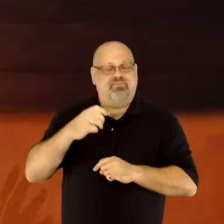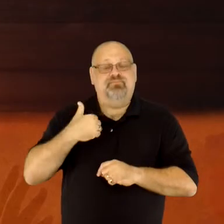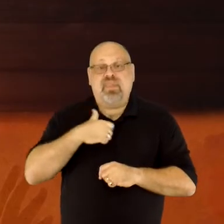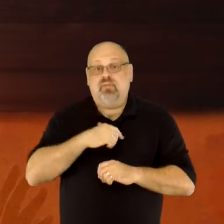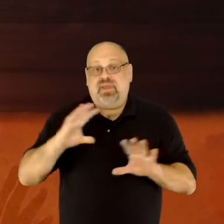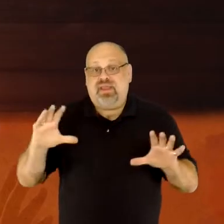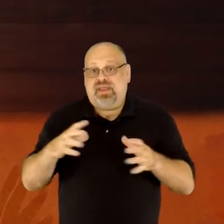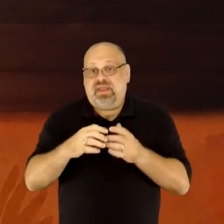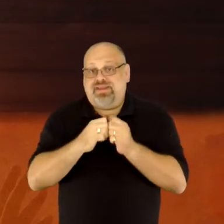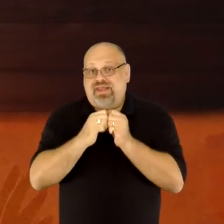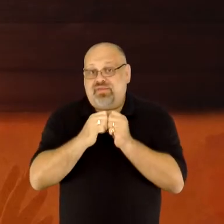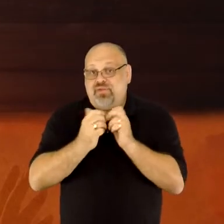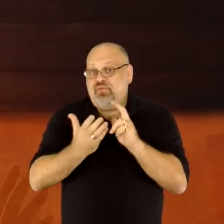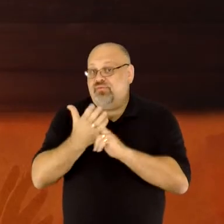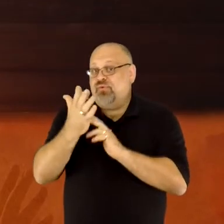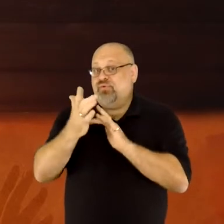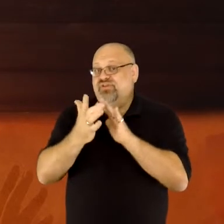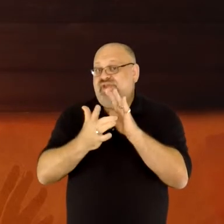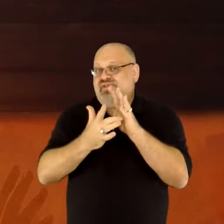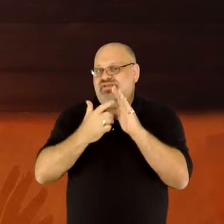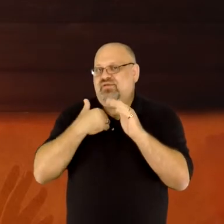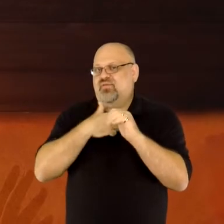And, when we come together through Jesus, we have enough